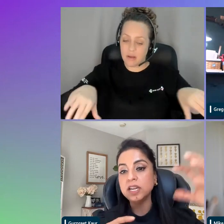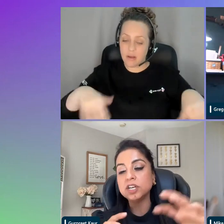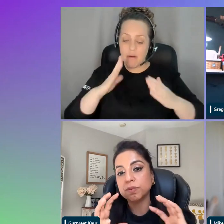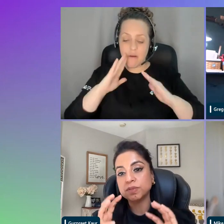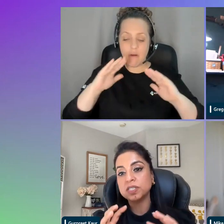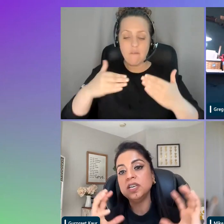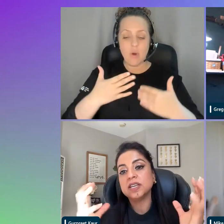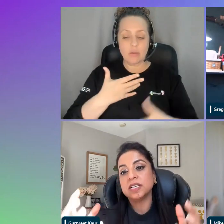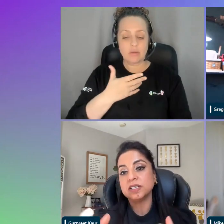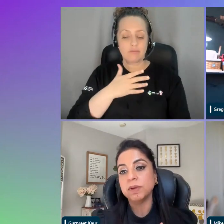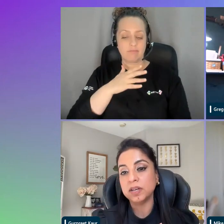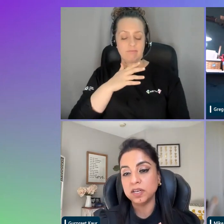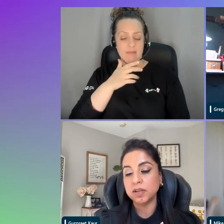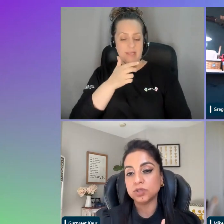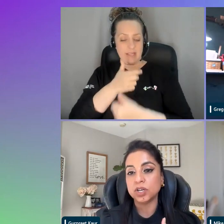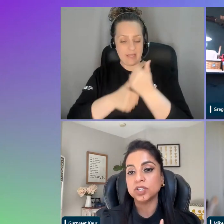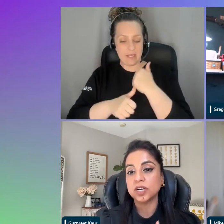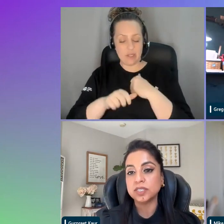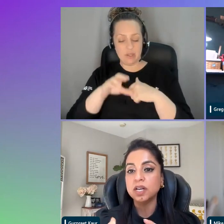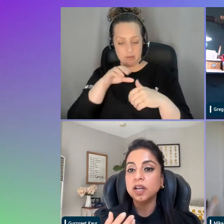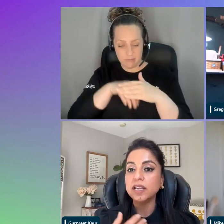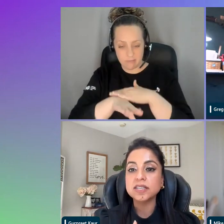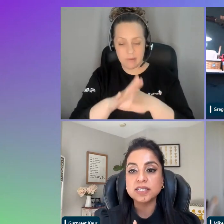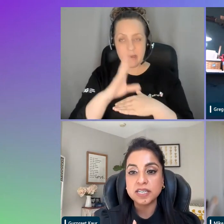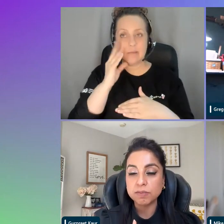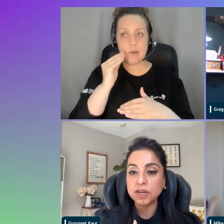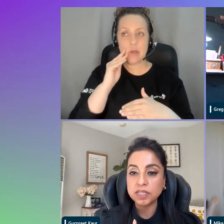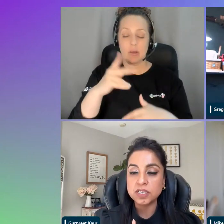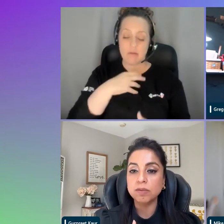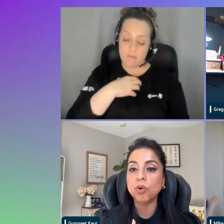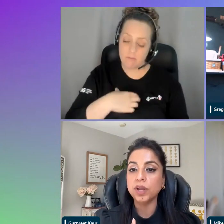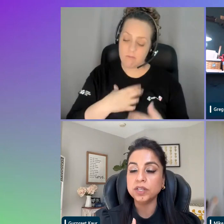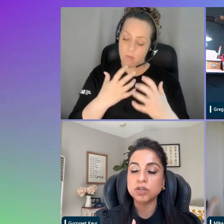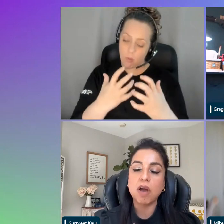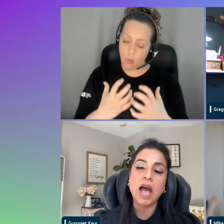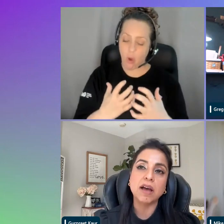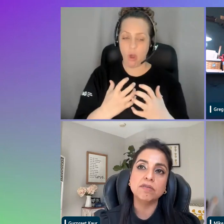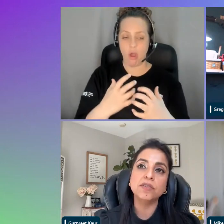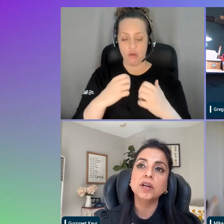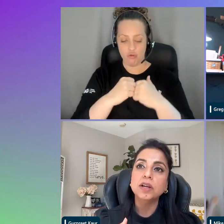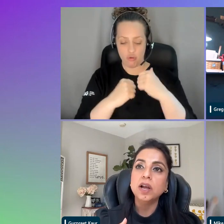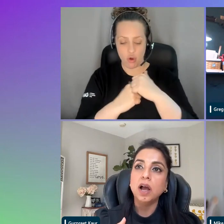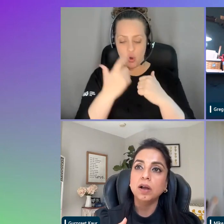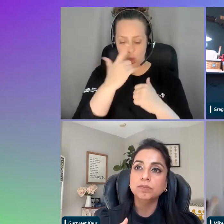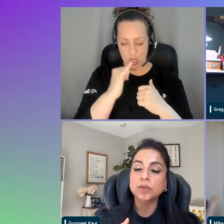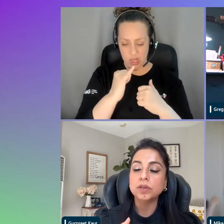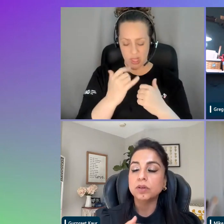appetite? And how does the leadership see accessible team structure does is accessible team going to have um, launch